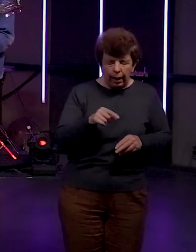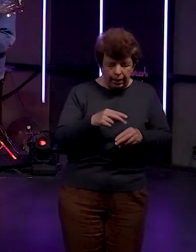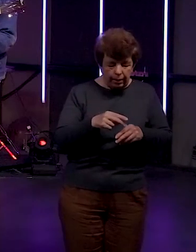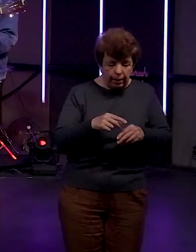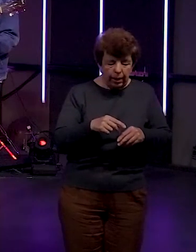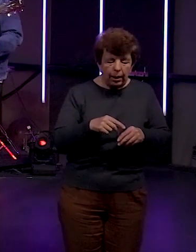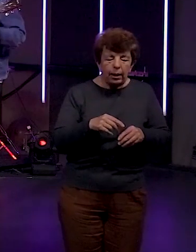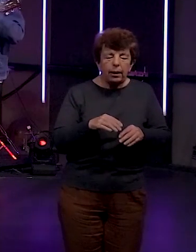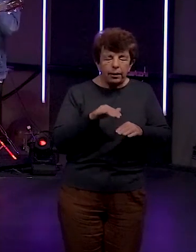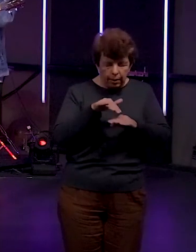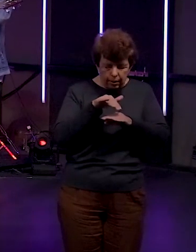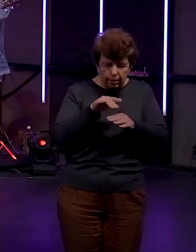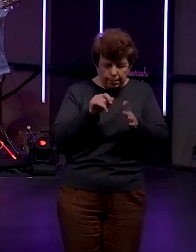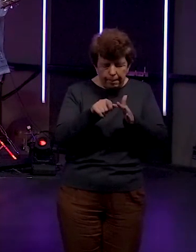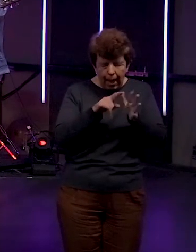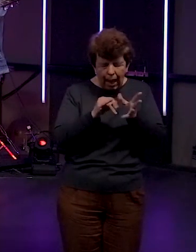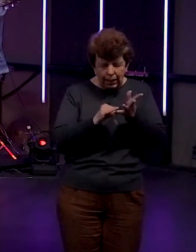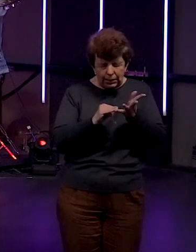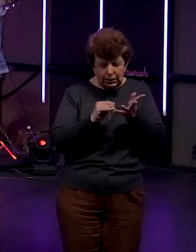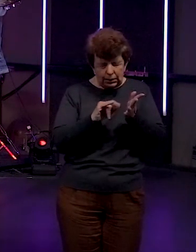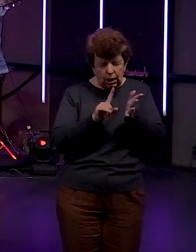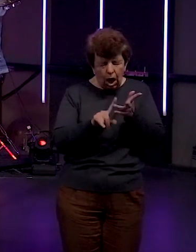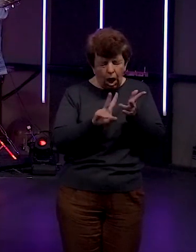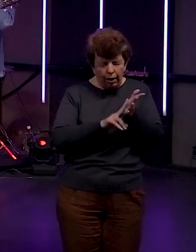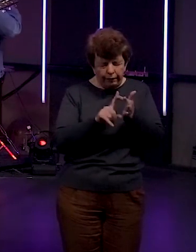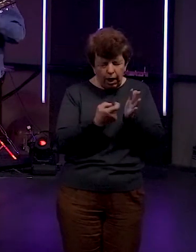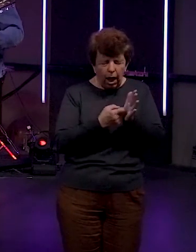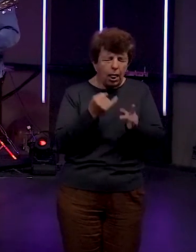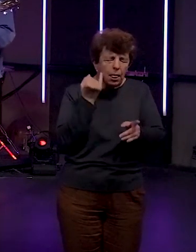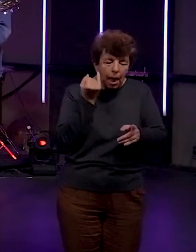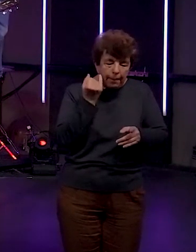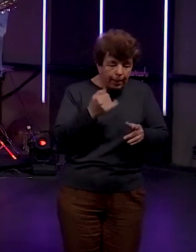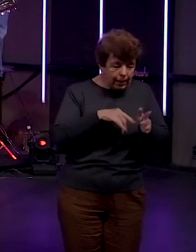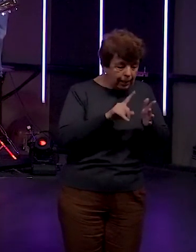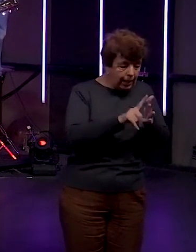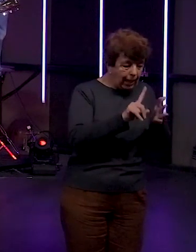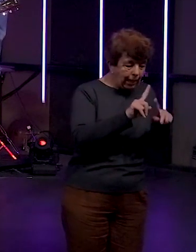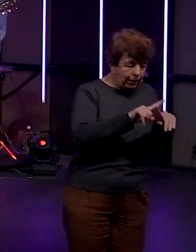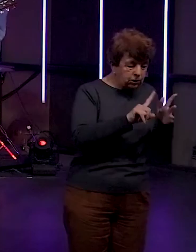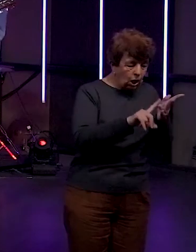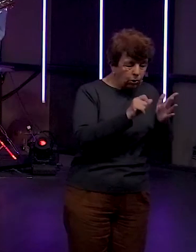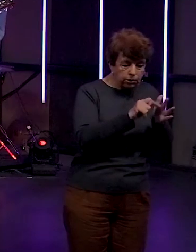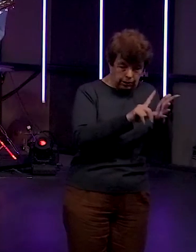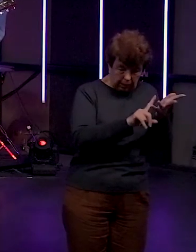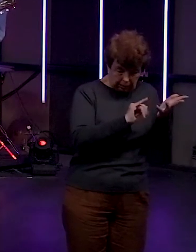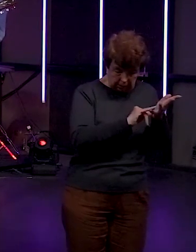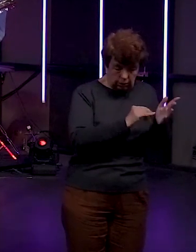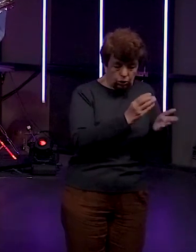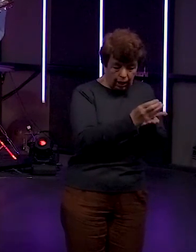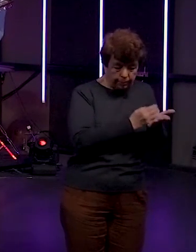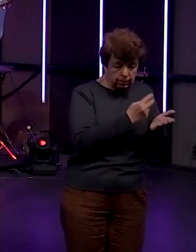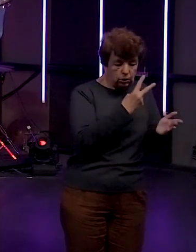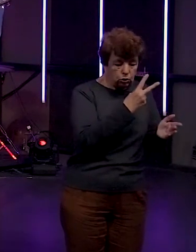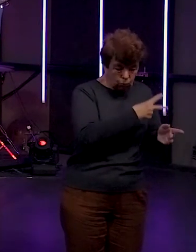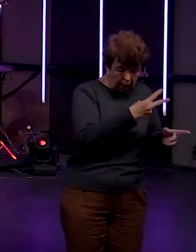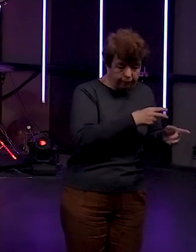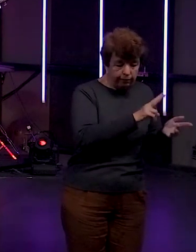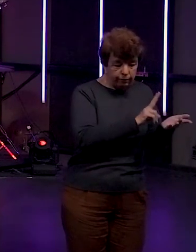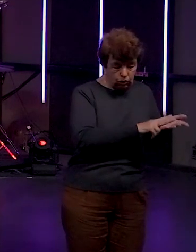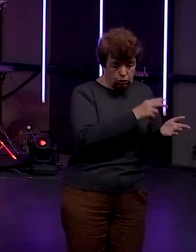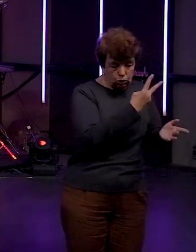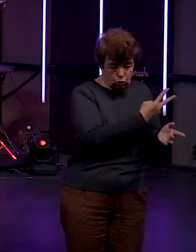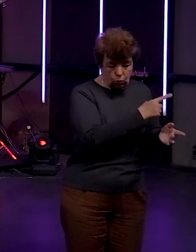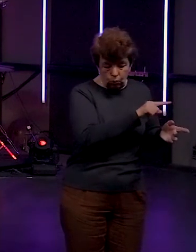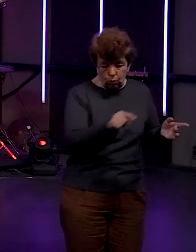the Passover lamb. In Exodus chapter 12 verses 2 to 13 we read the instructions